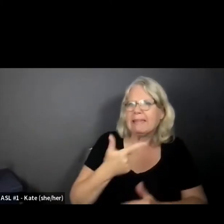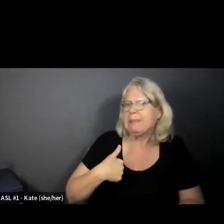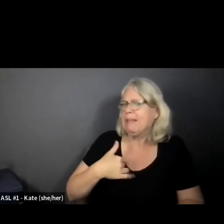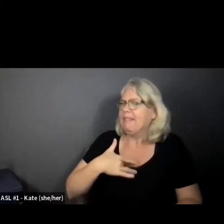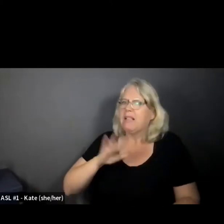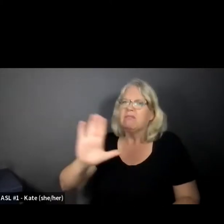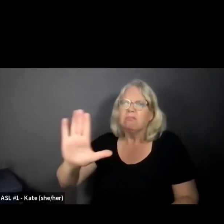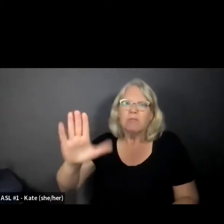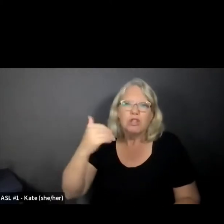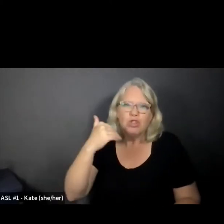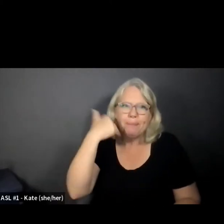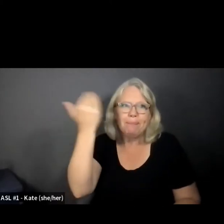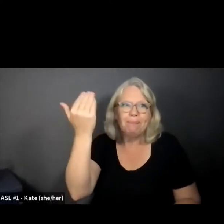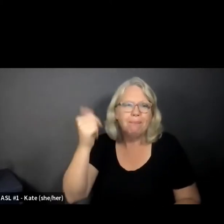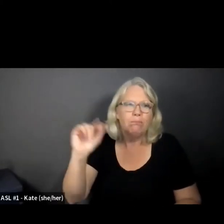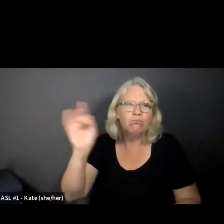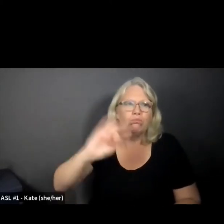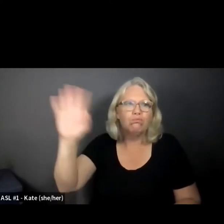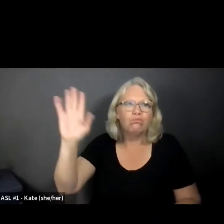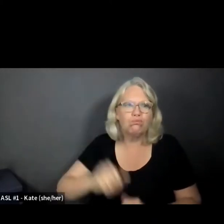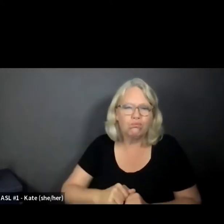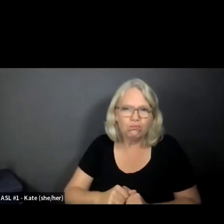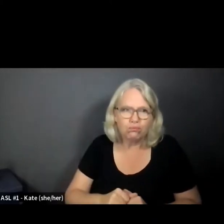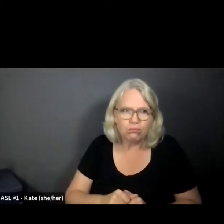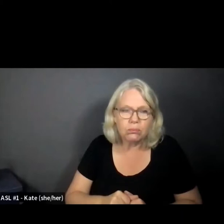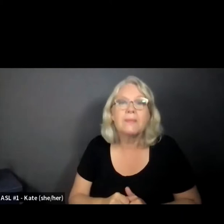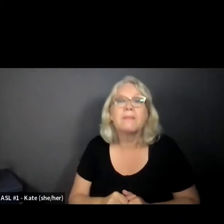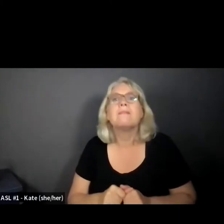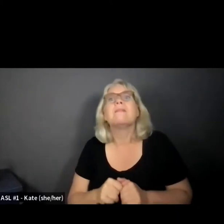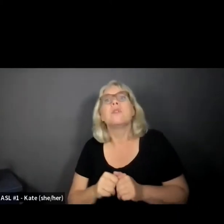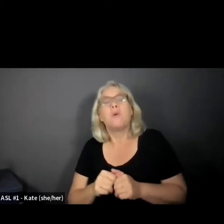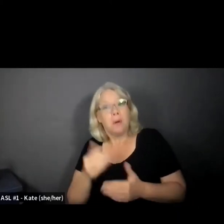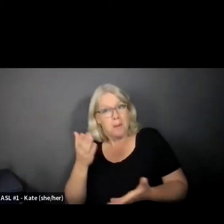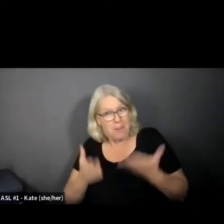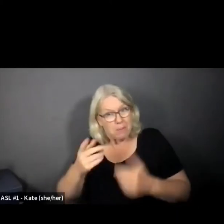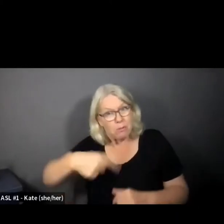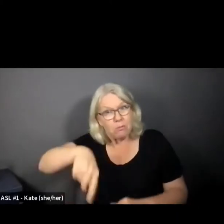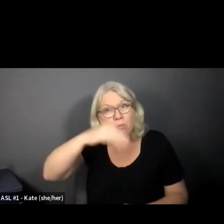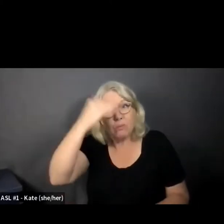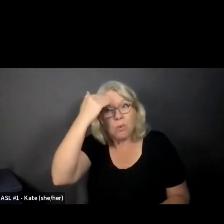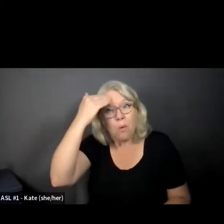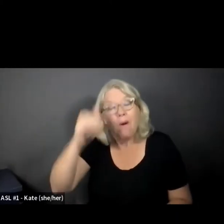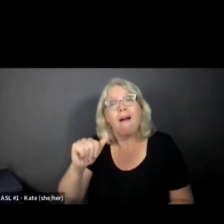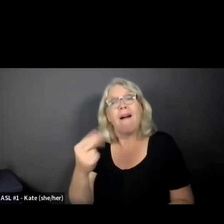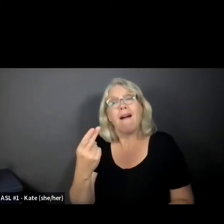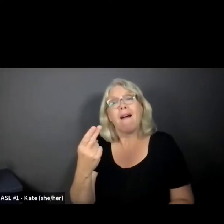SOME OF YOU MAY KNOW THE TERM HANDICAP ORIGINATES FROM THE ACTUAL PHRASE OF HAND IN CAP REPRESENTING